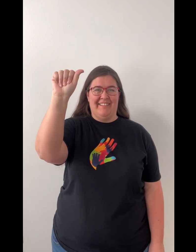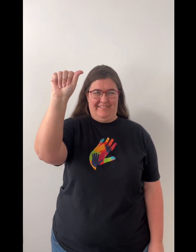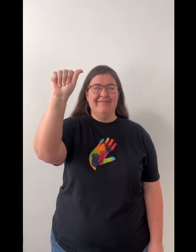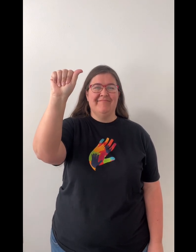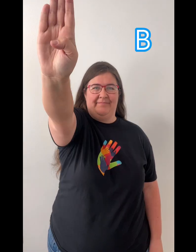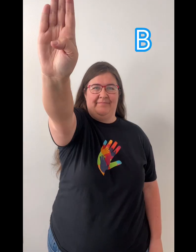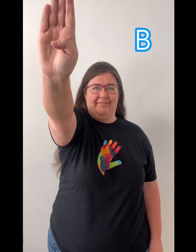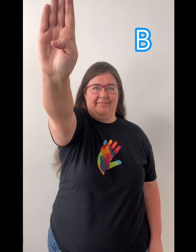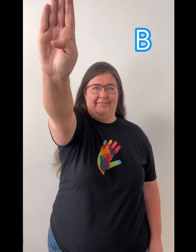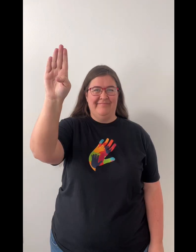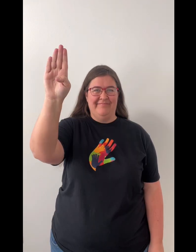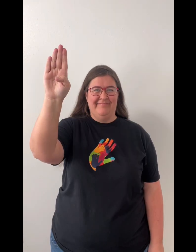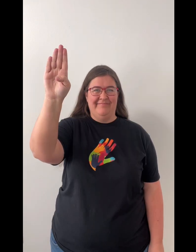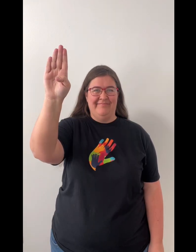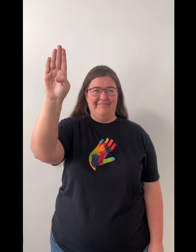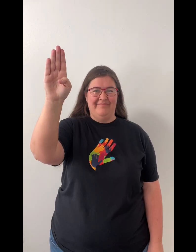How to sign B in ASL